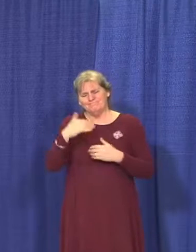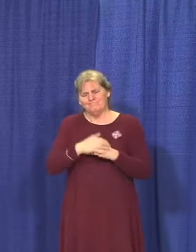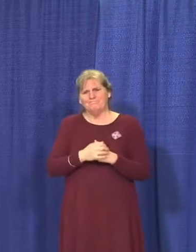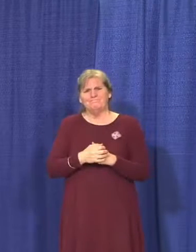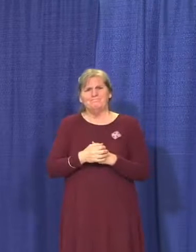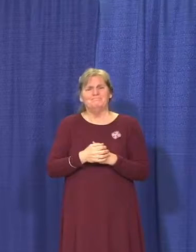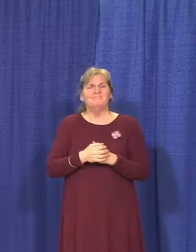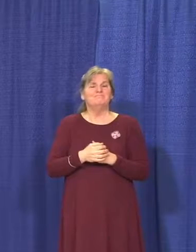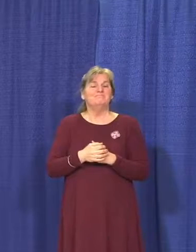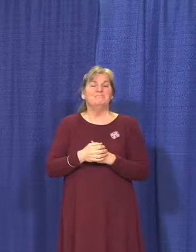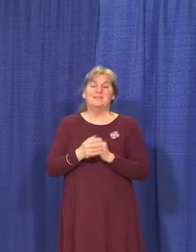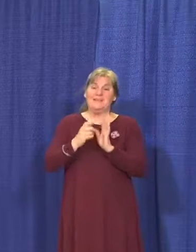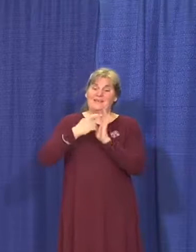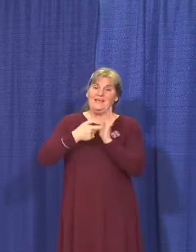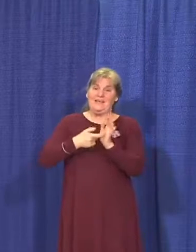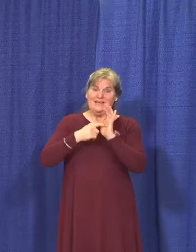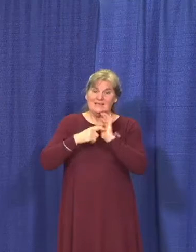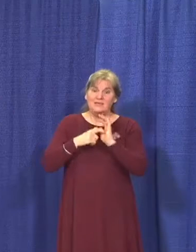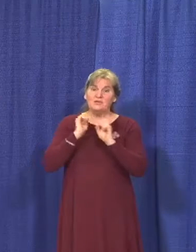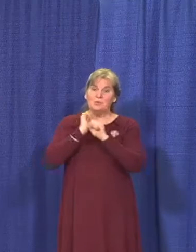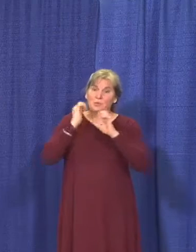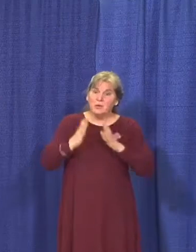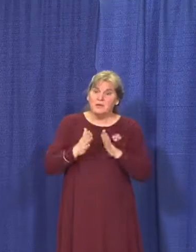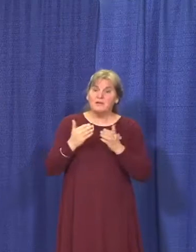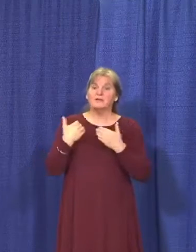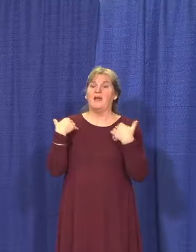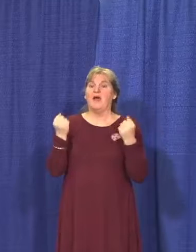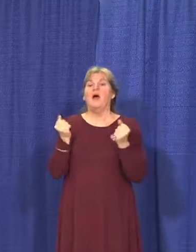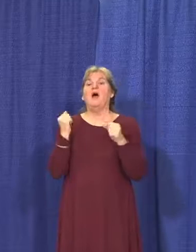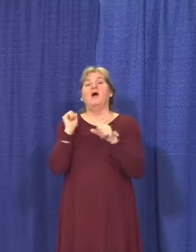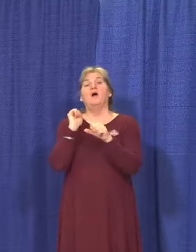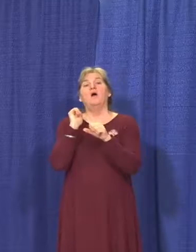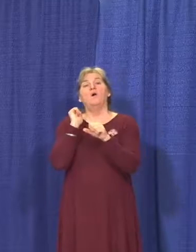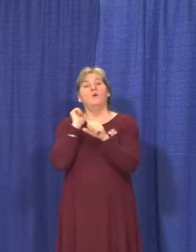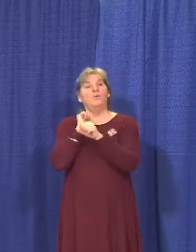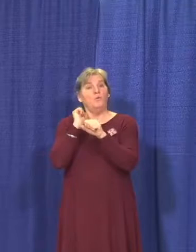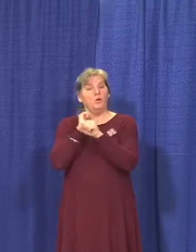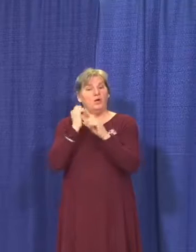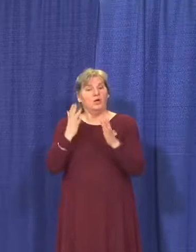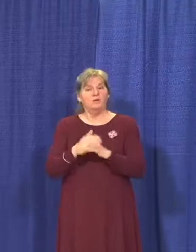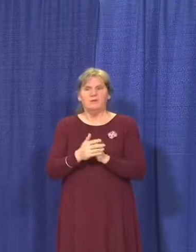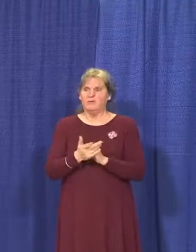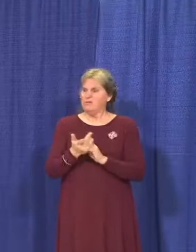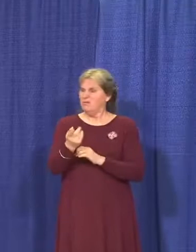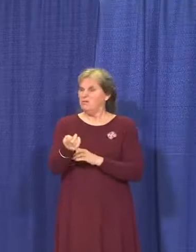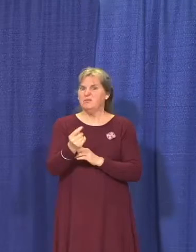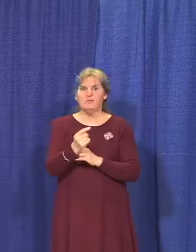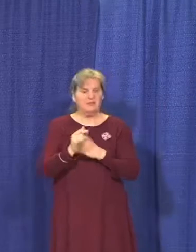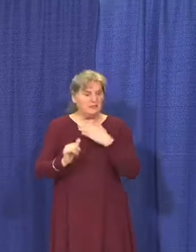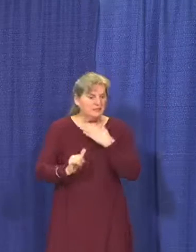They is essential and front-line workers are literally putting their lives on the line to keep